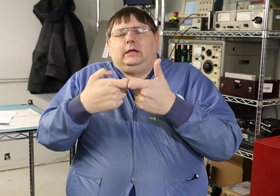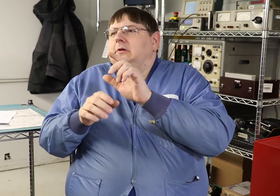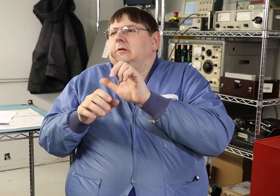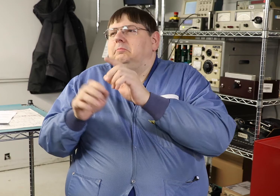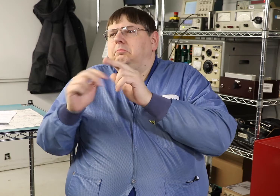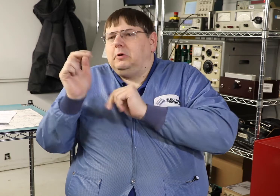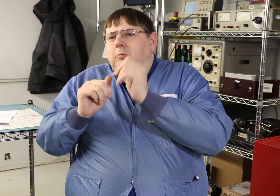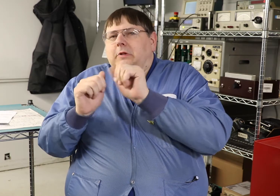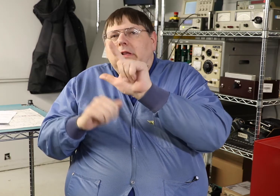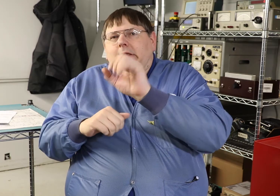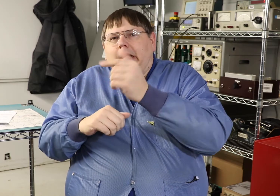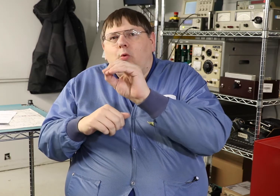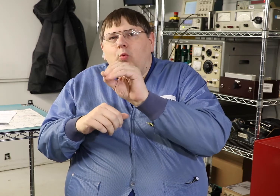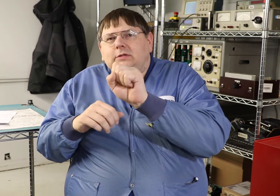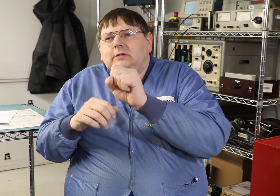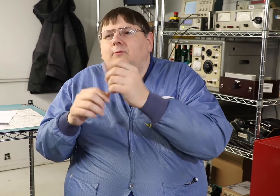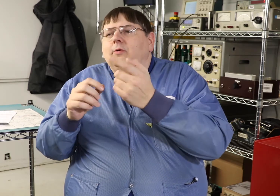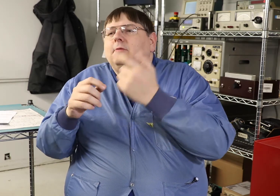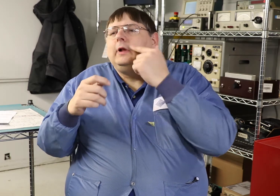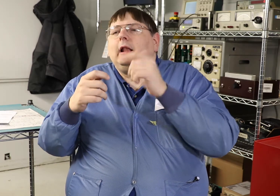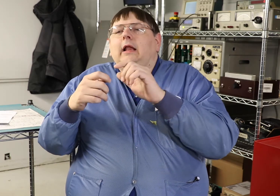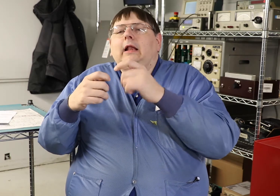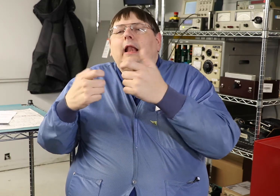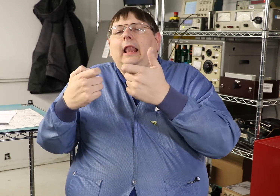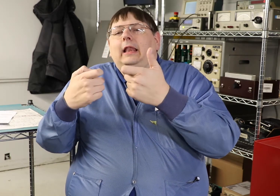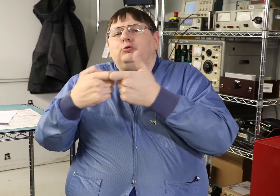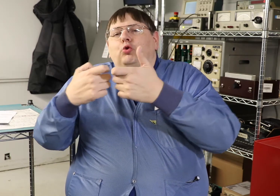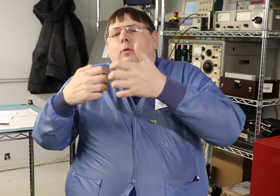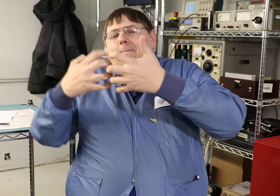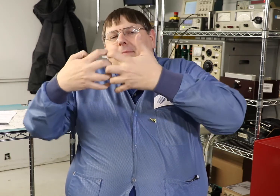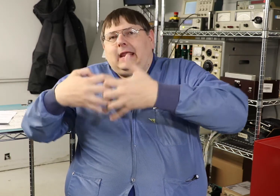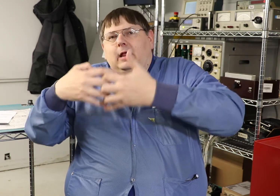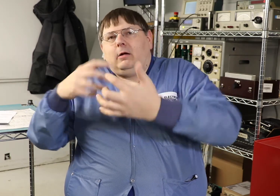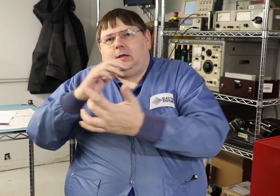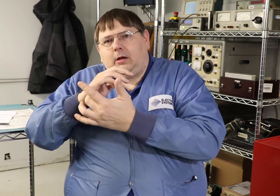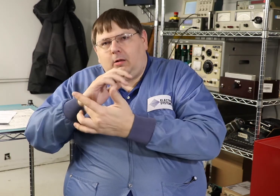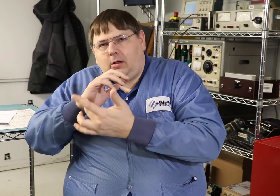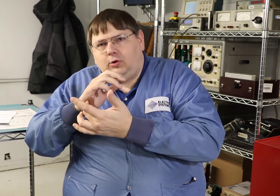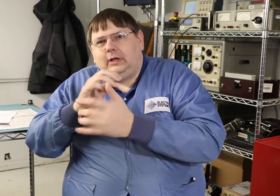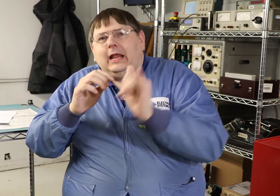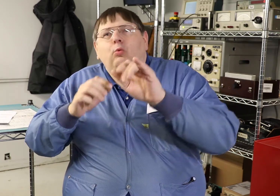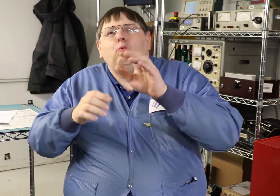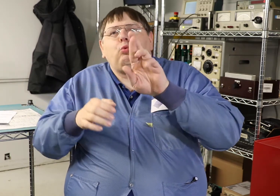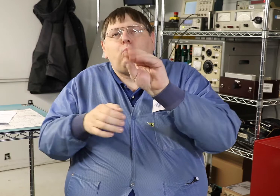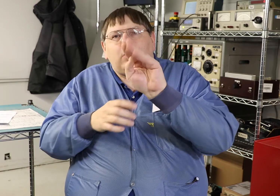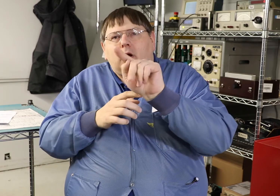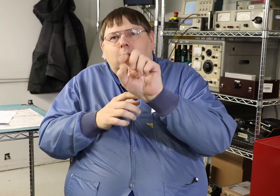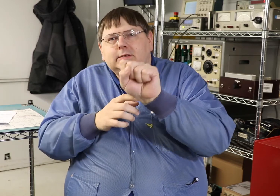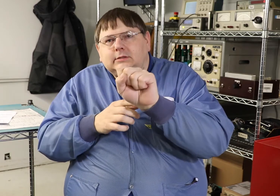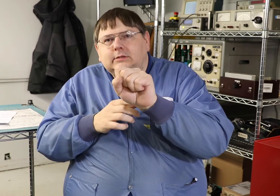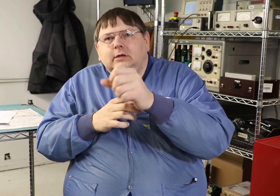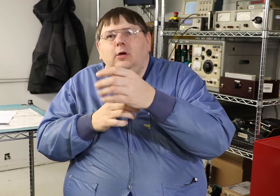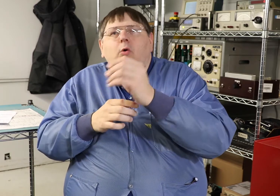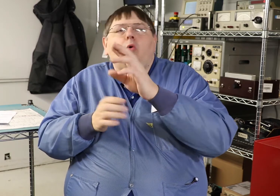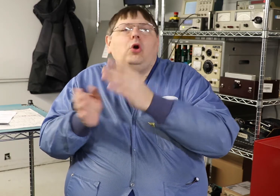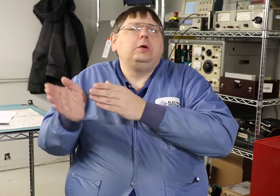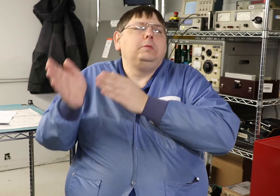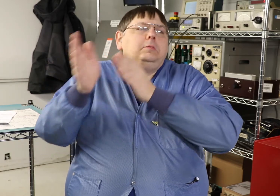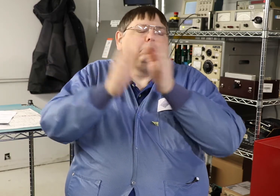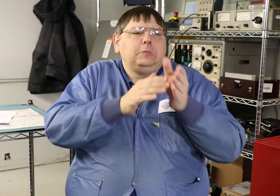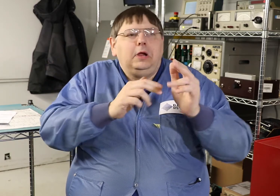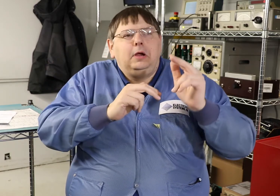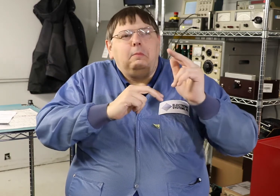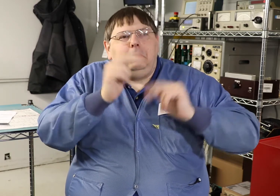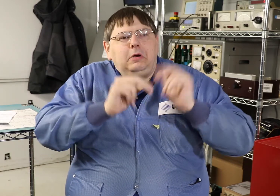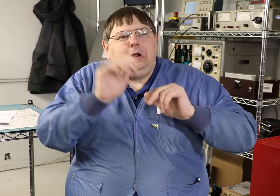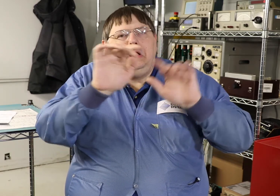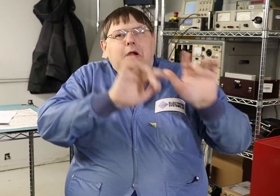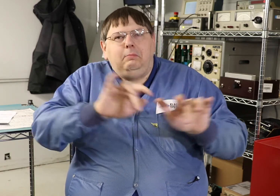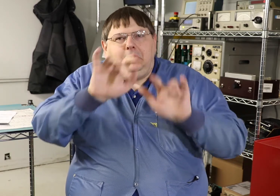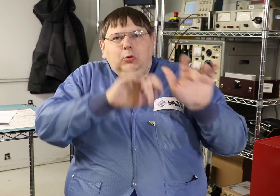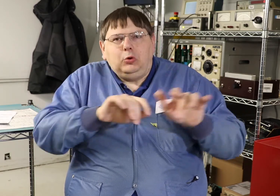Building legos uses mechanical technology which could lead to robots or building a computer.